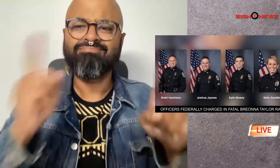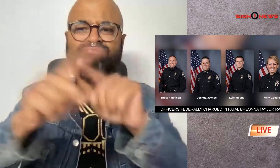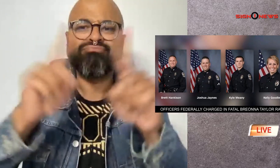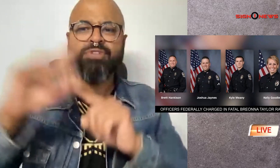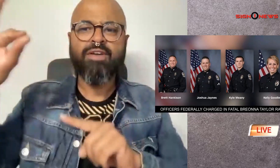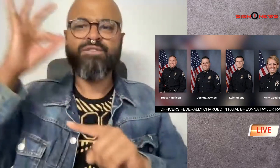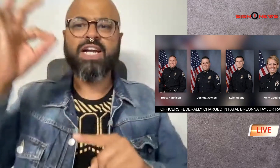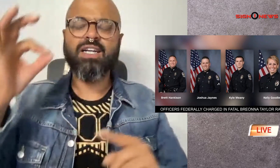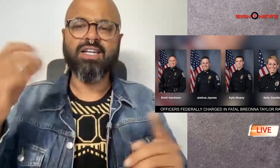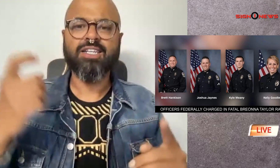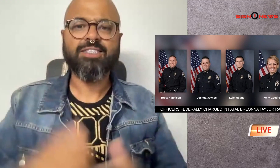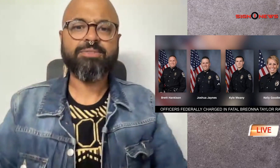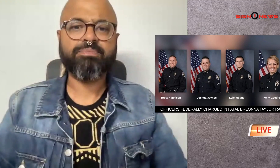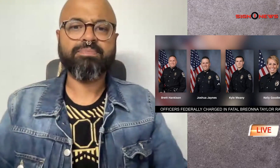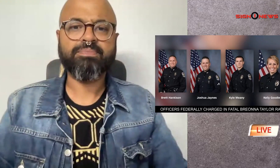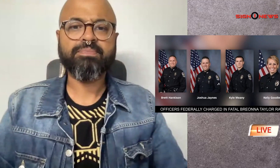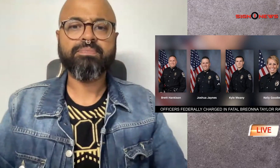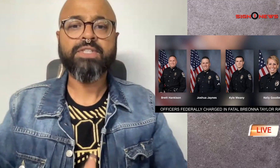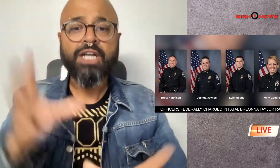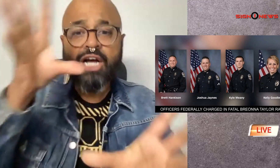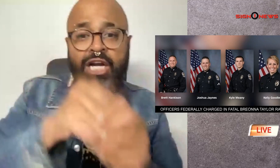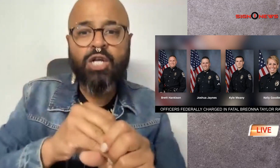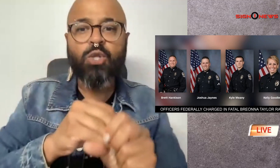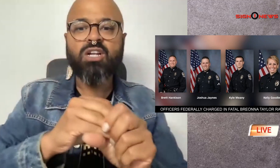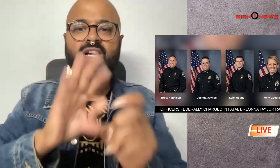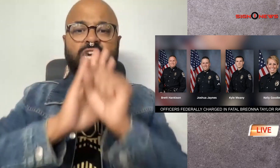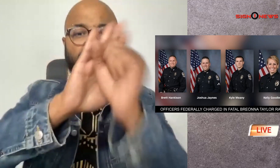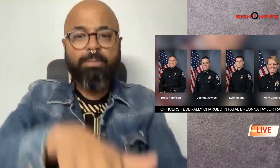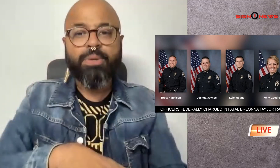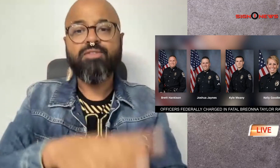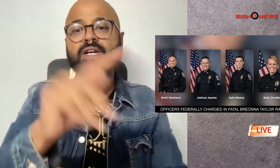during the raid was charged with several federal counts